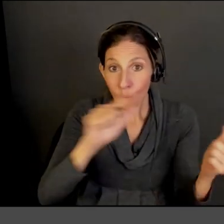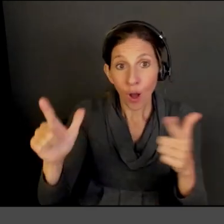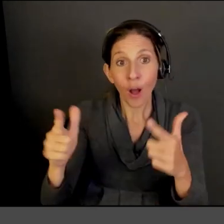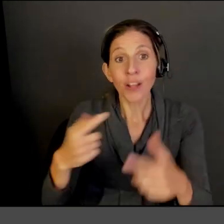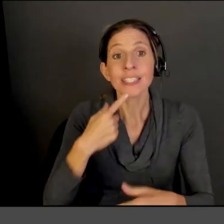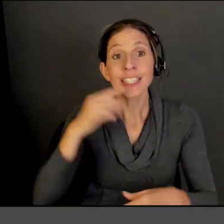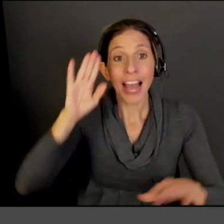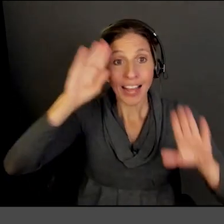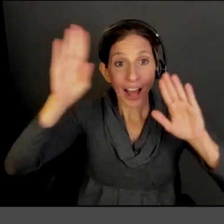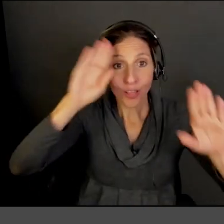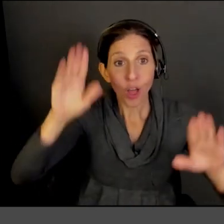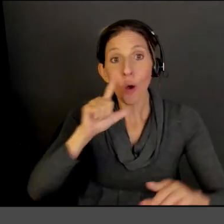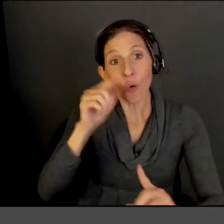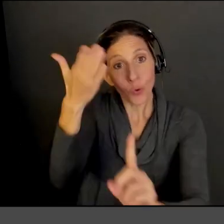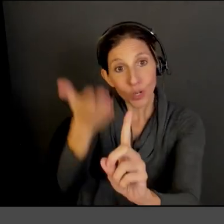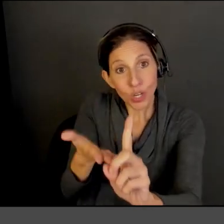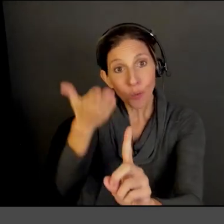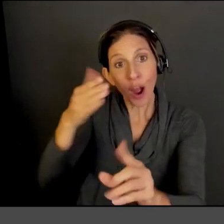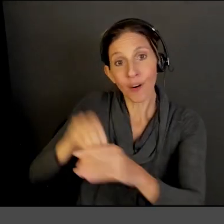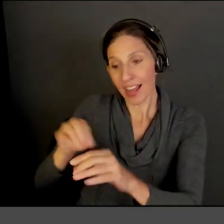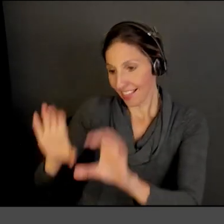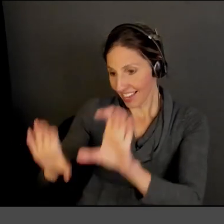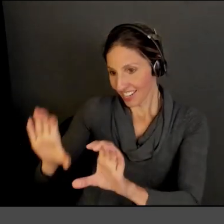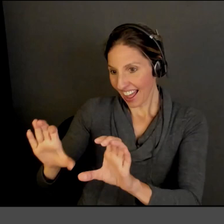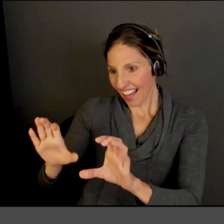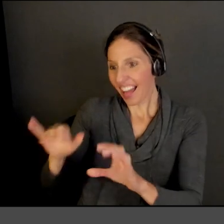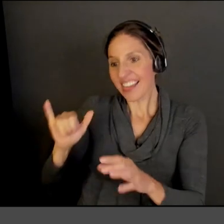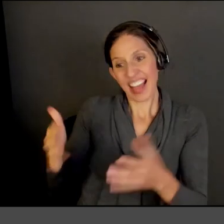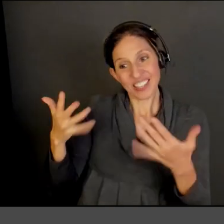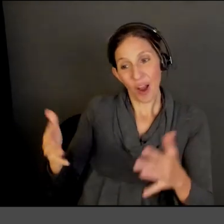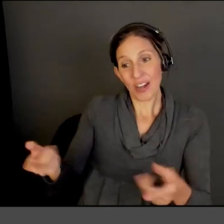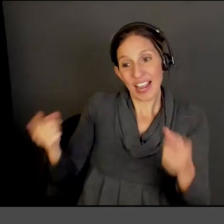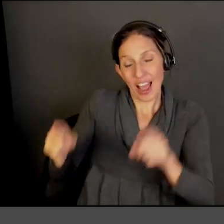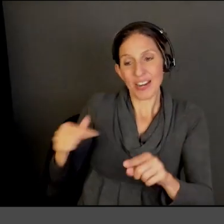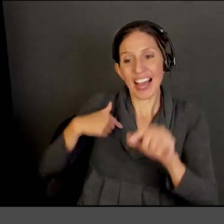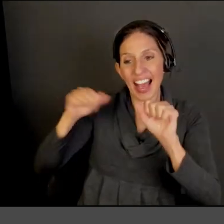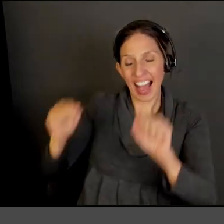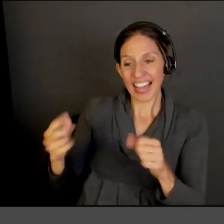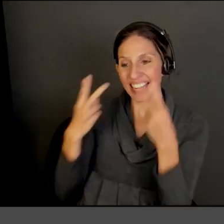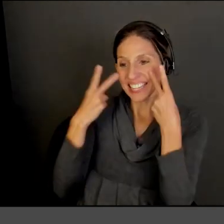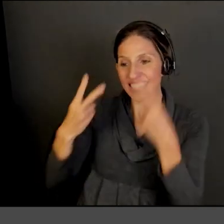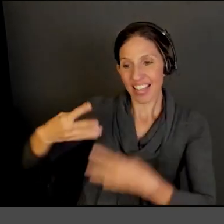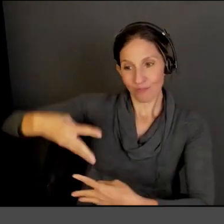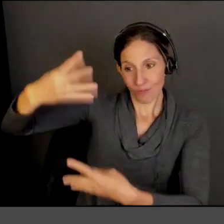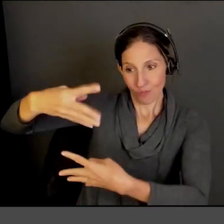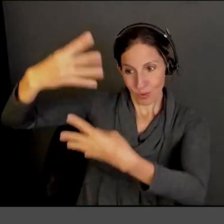AND IT'S GREAT TO SEE THE SCROLL ZOOMING ALONG. WE'D LIKE TO KNOW WHERE YOU'RE WATCHING FROM AND IF YOU HAVE